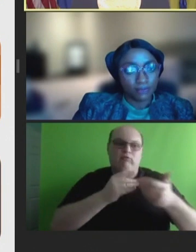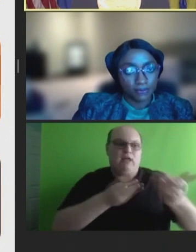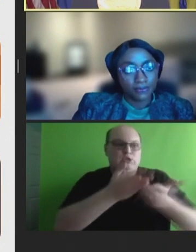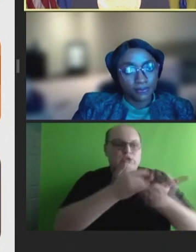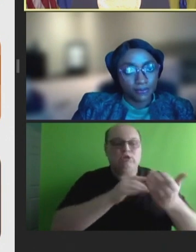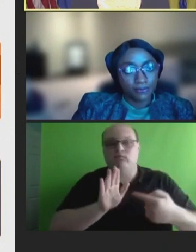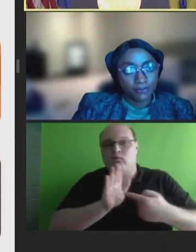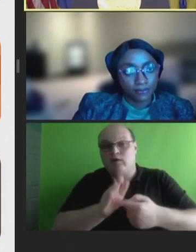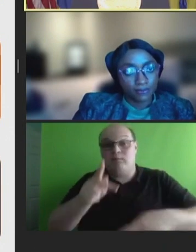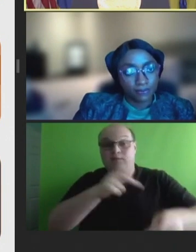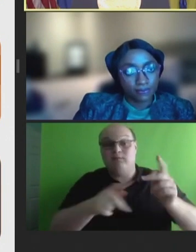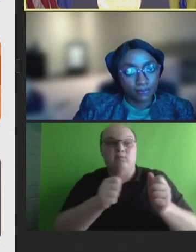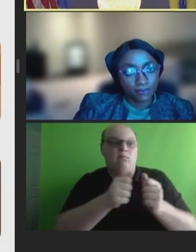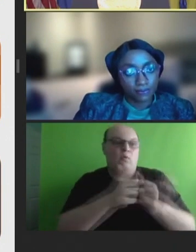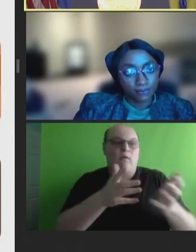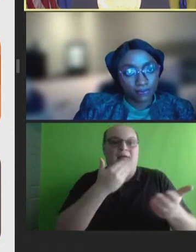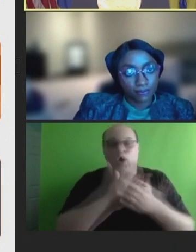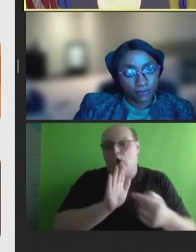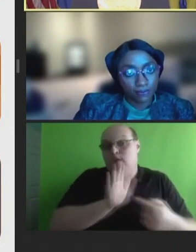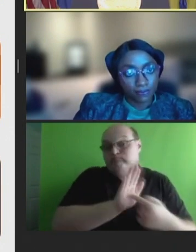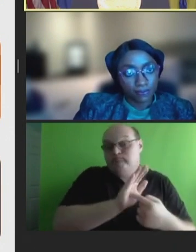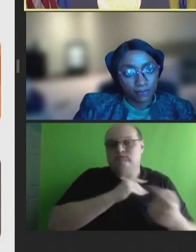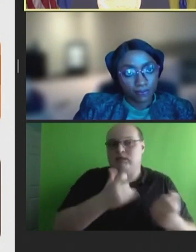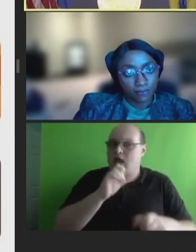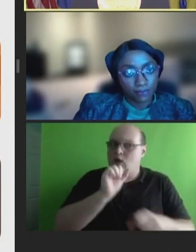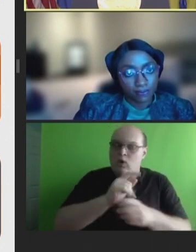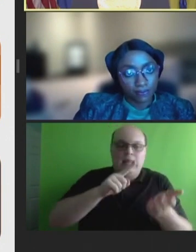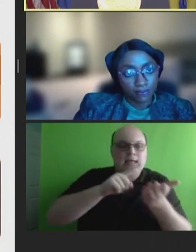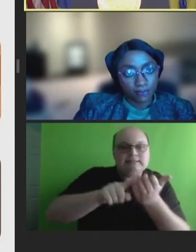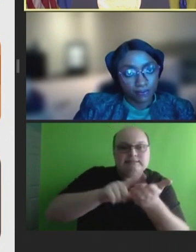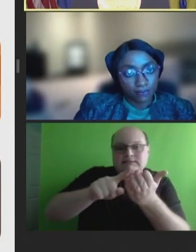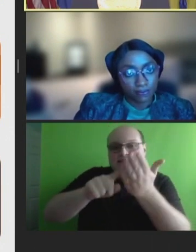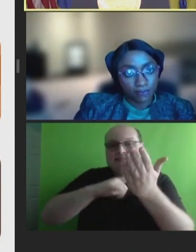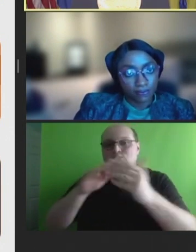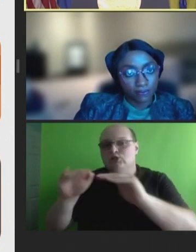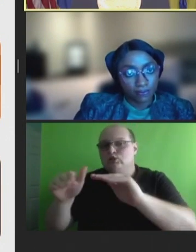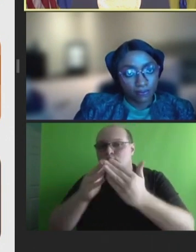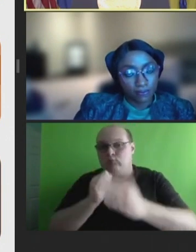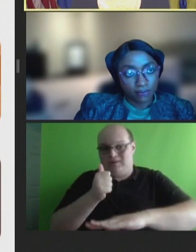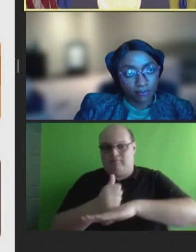individuals. We did a lot of work looking at -- working with community-based organizations.